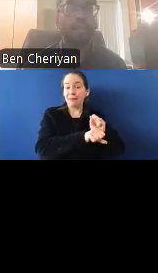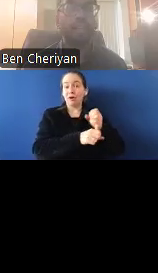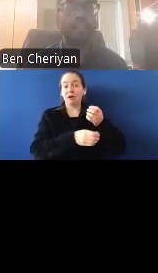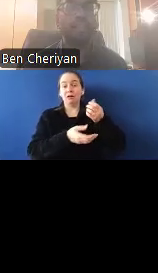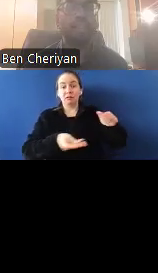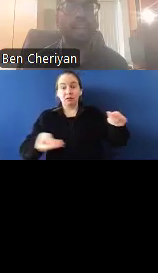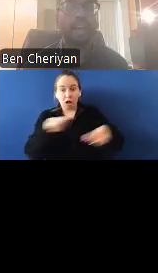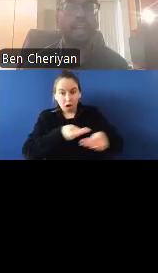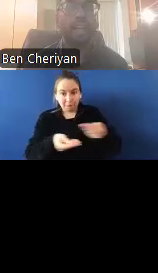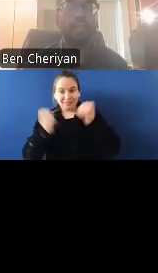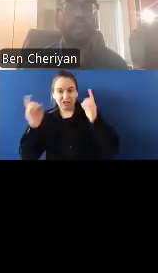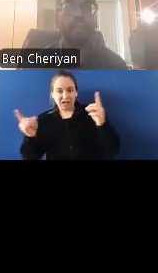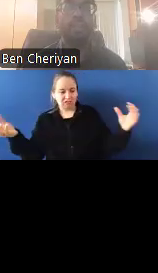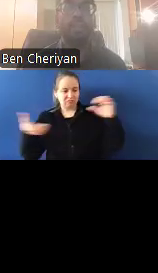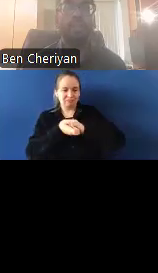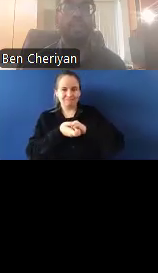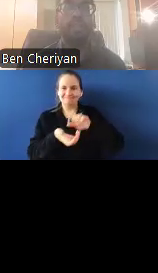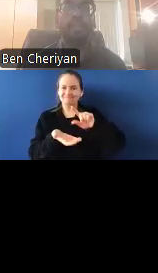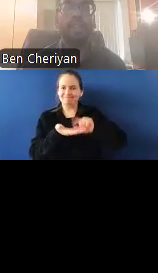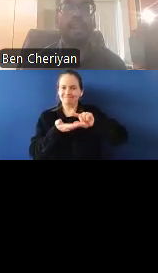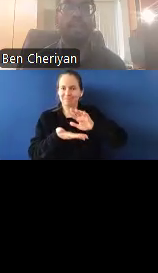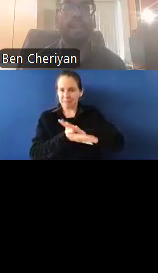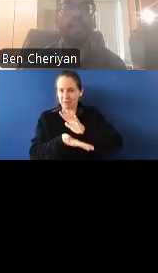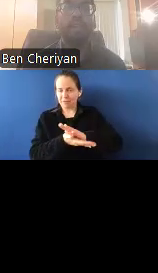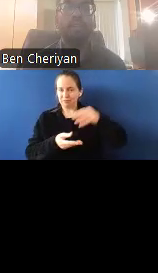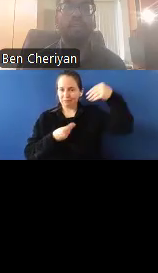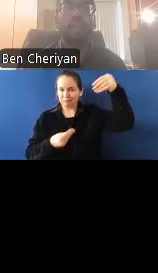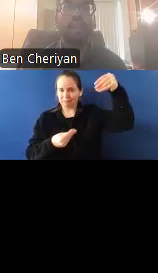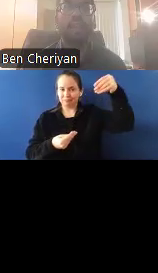I want to highlight one of those pillars specifically, and you will hear more about it